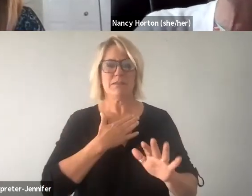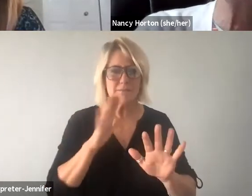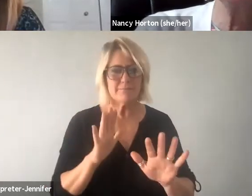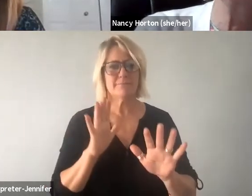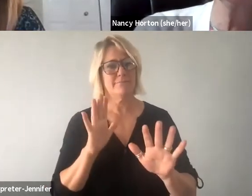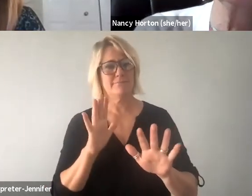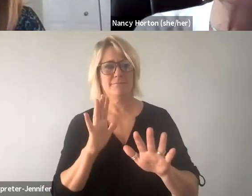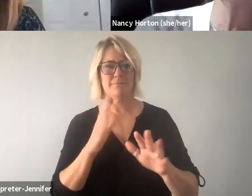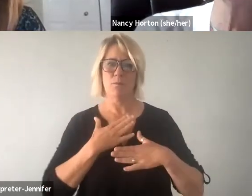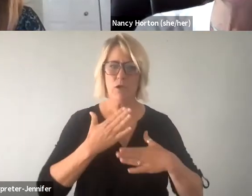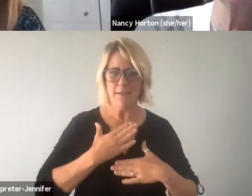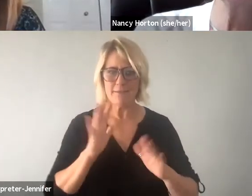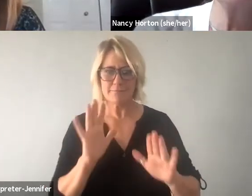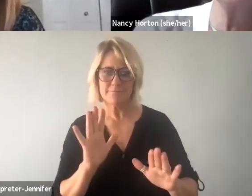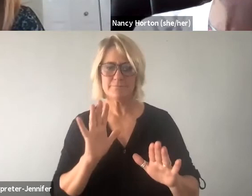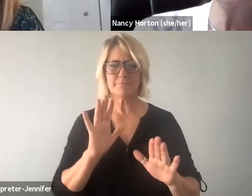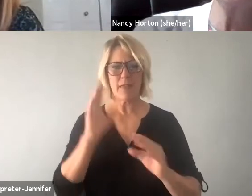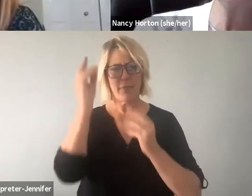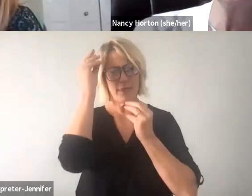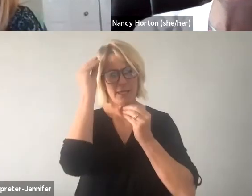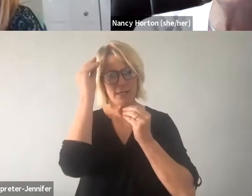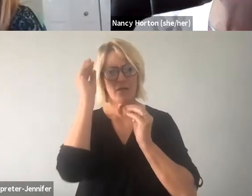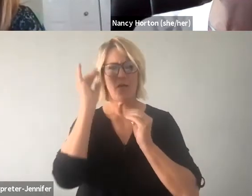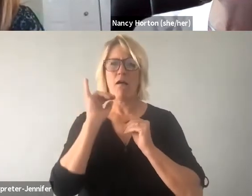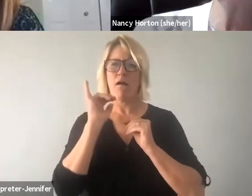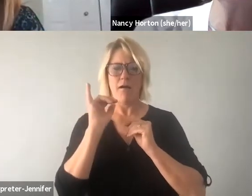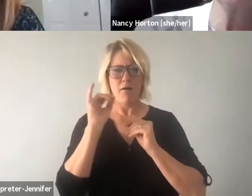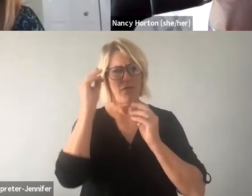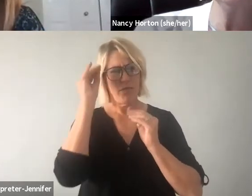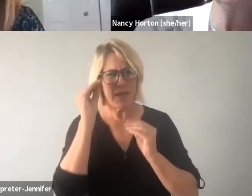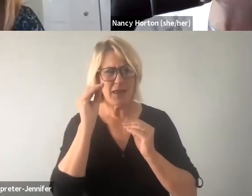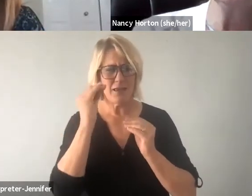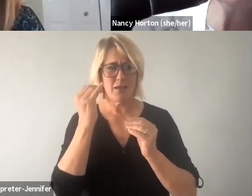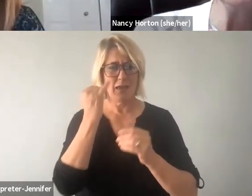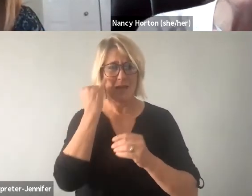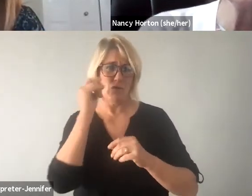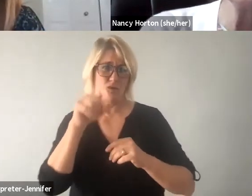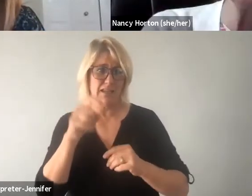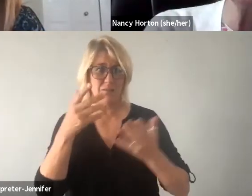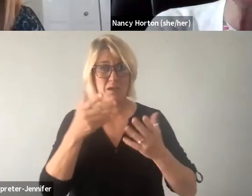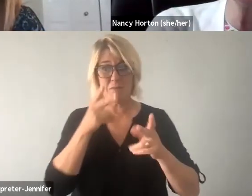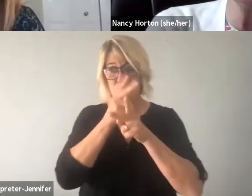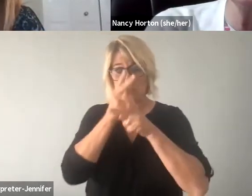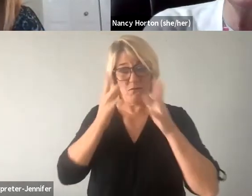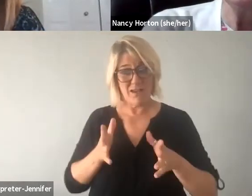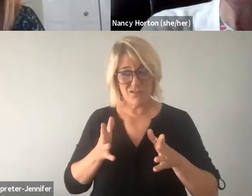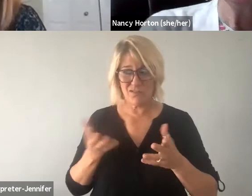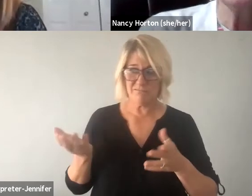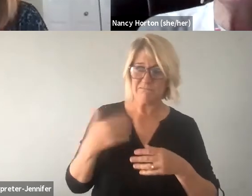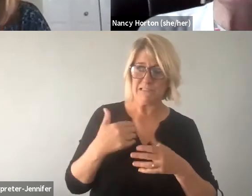folk, before you say no we've never heard of such a thing or we've never heard anything like that, just -- just take a little breath there and think